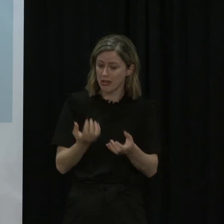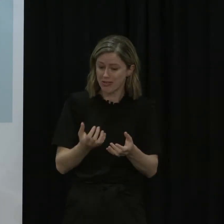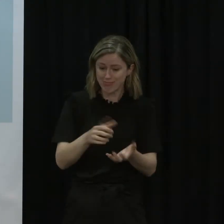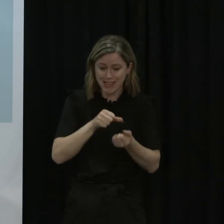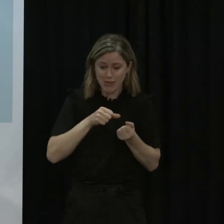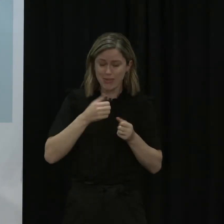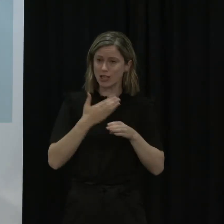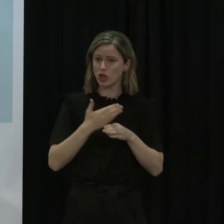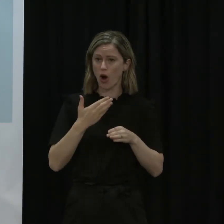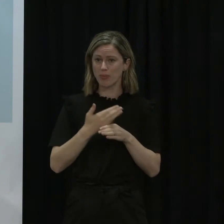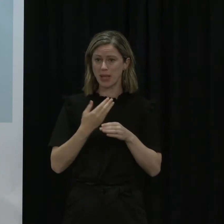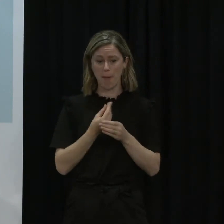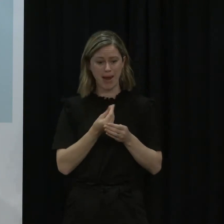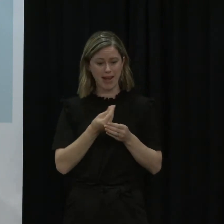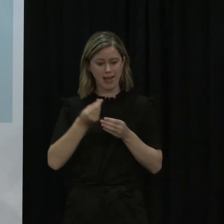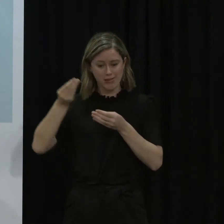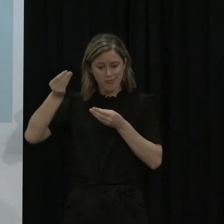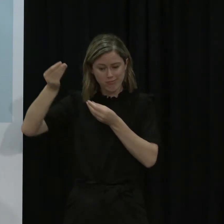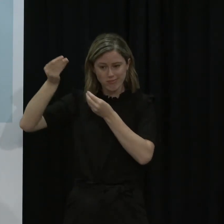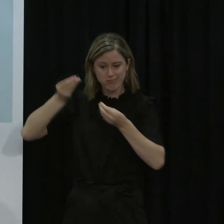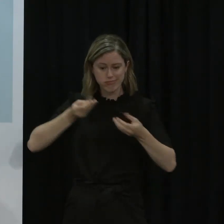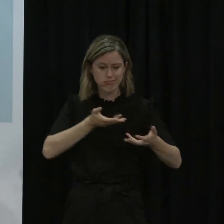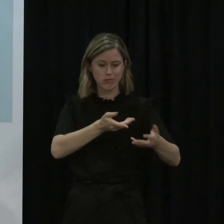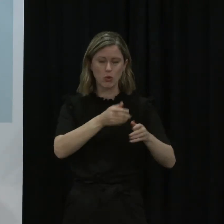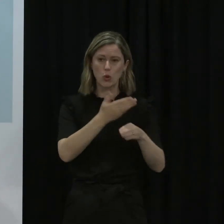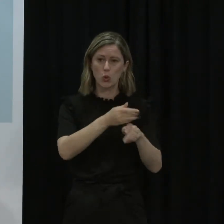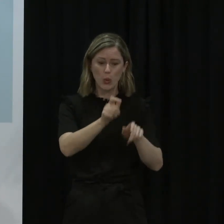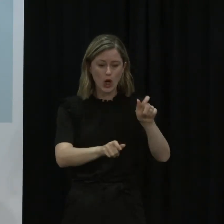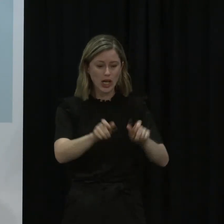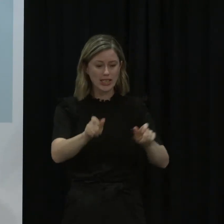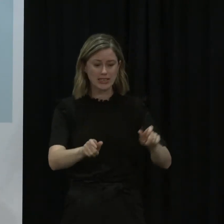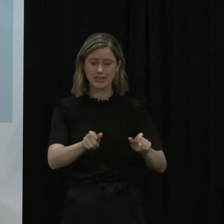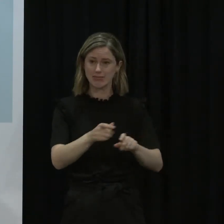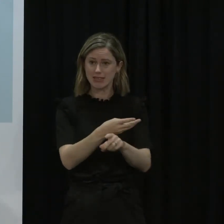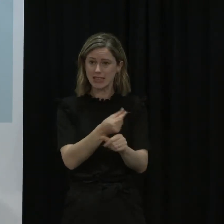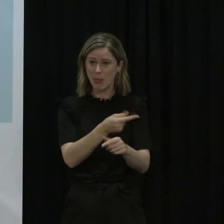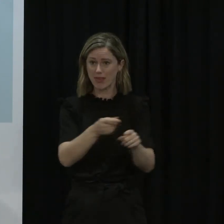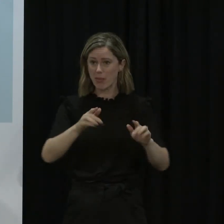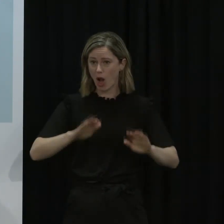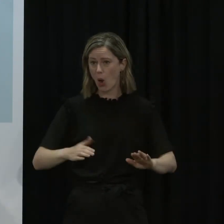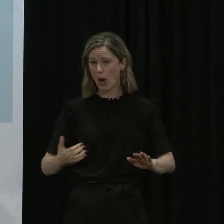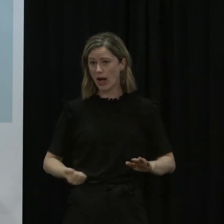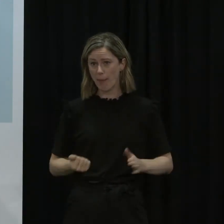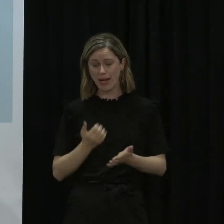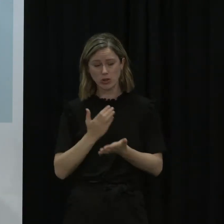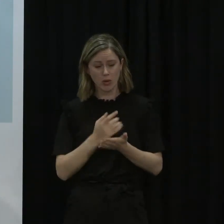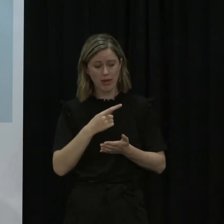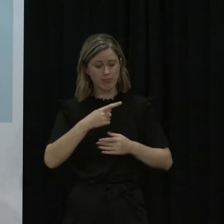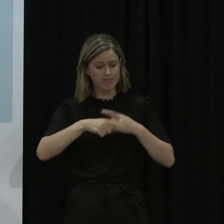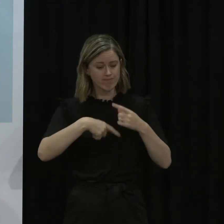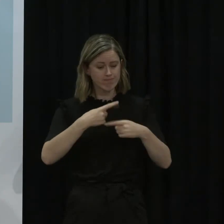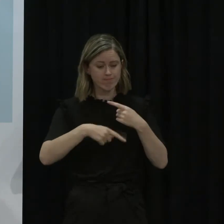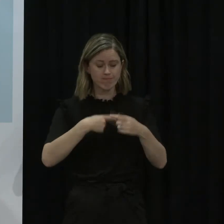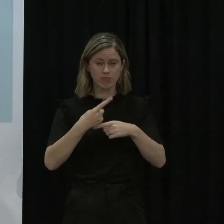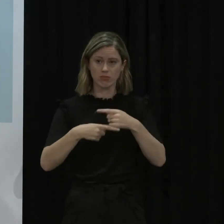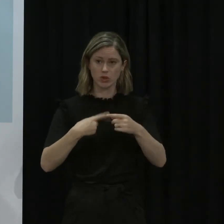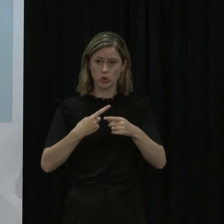big chunk of this money #45s gone through and supported people to stay in work and keep their jobs. The money has